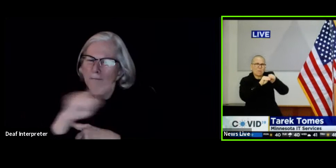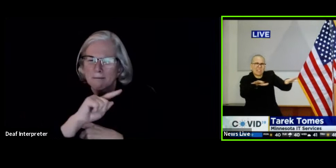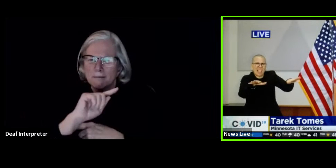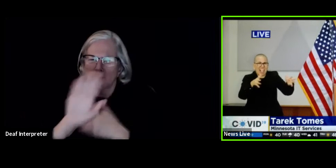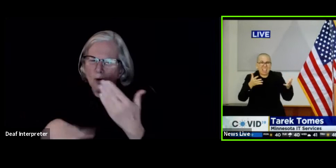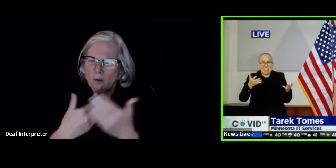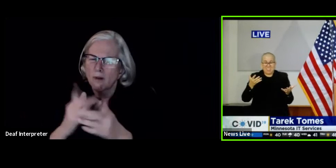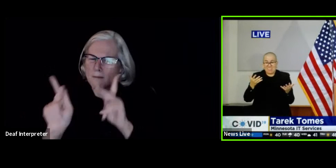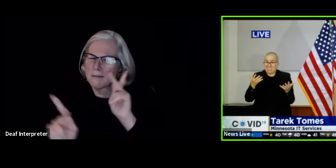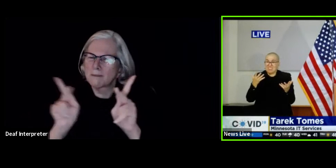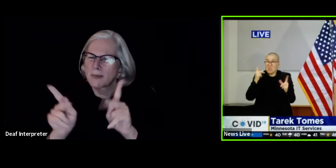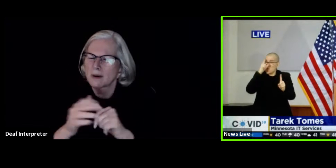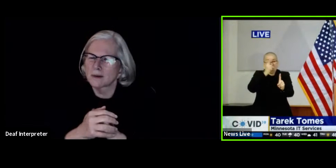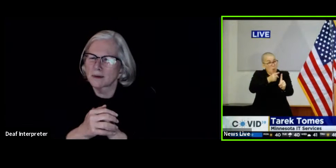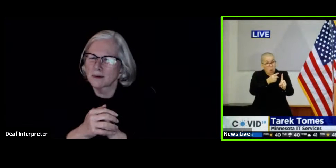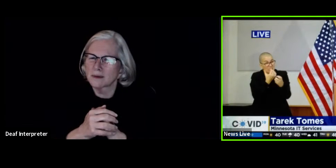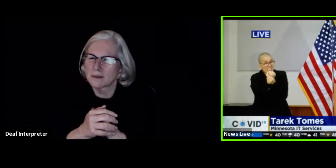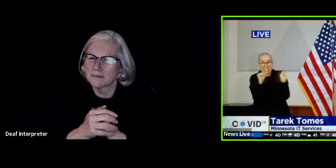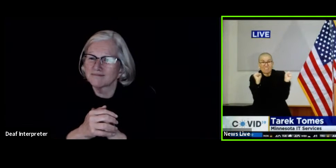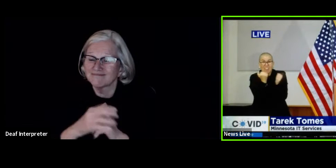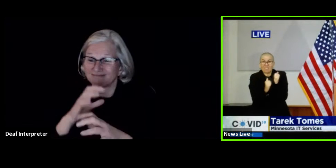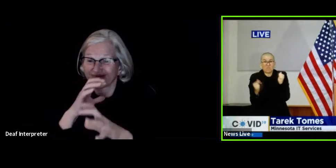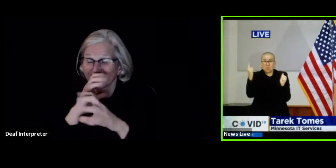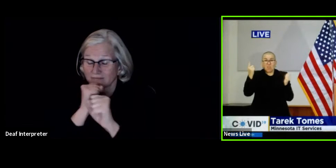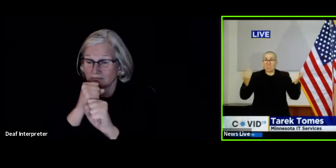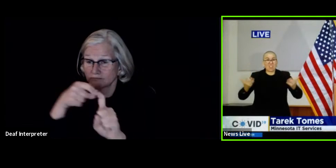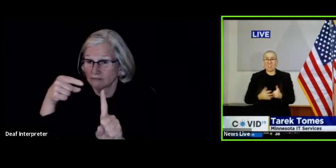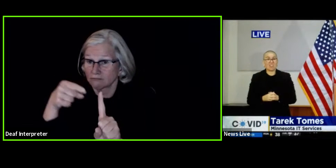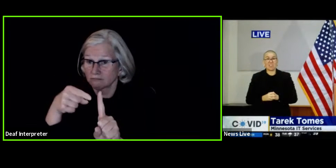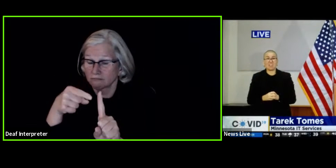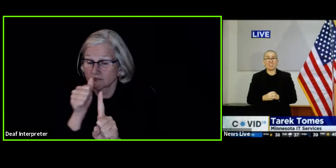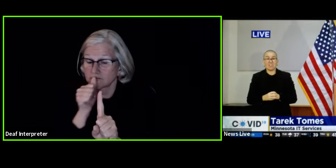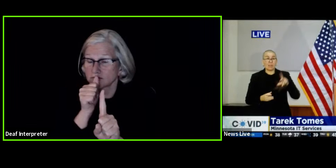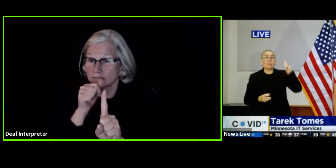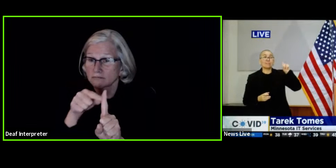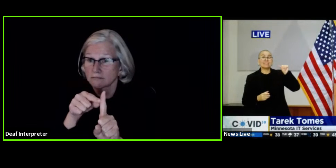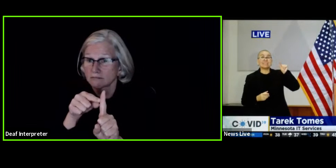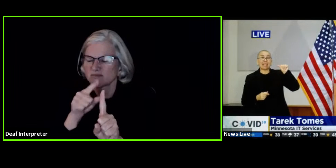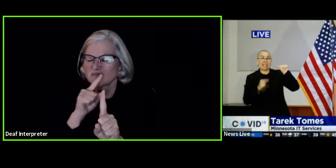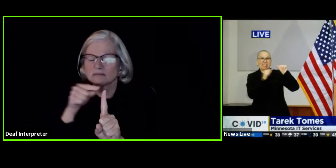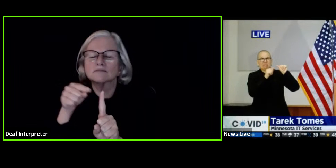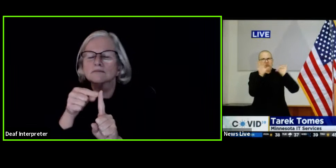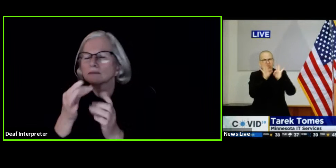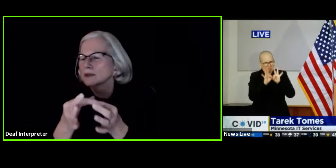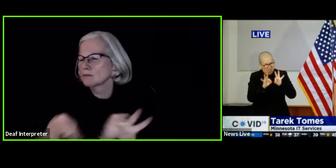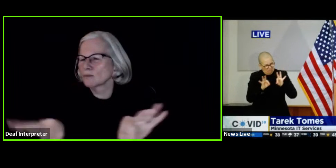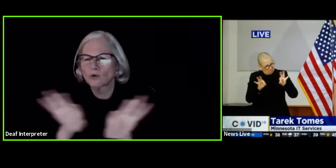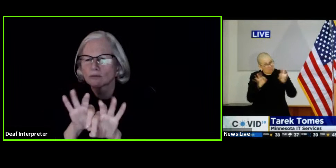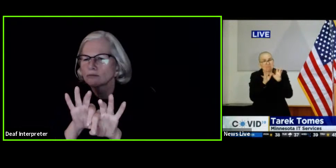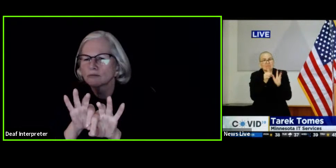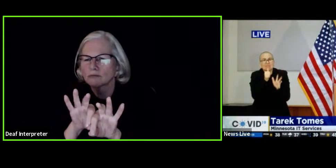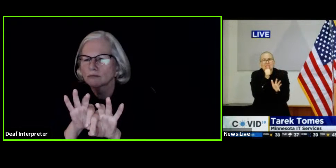AND FROM THE ONSET, CERTAINLY THE DATA PRIVACY ASPECT WAS UNBELIEVABLY IMPORTANT TO US AND WE REALLY SPENT A LOT